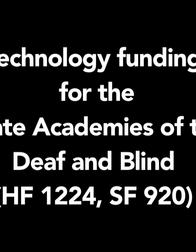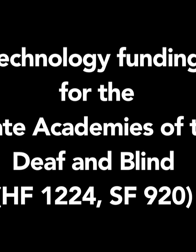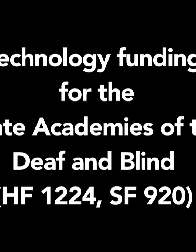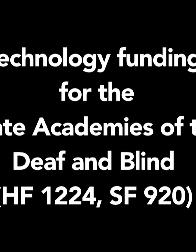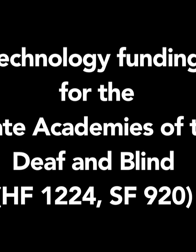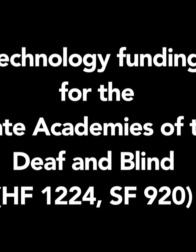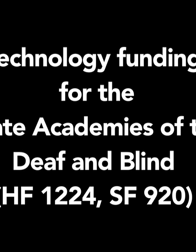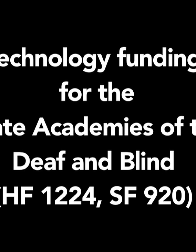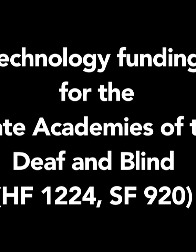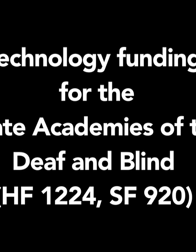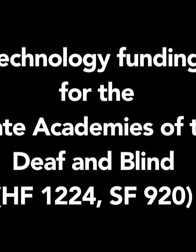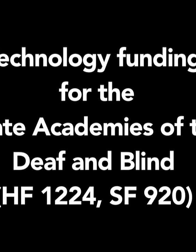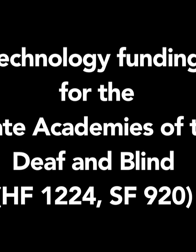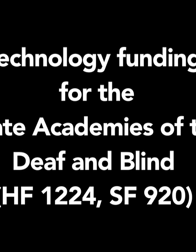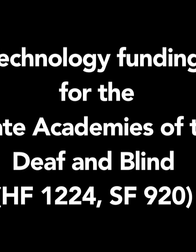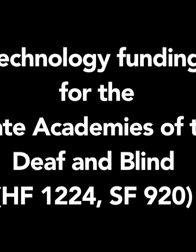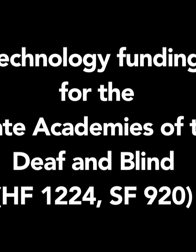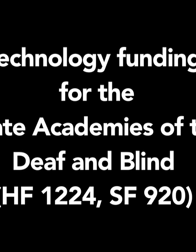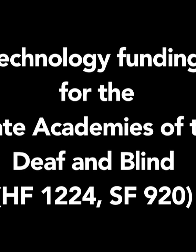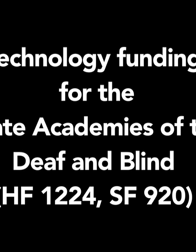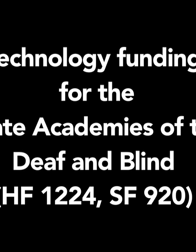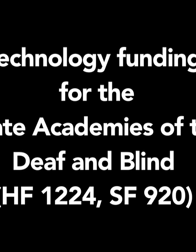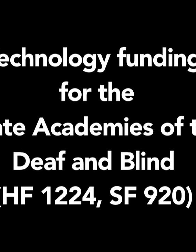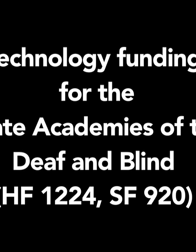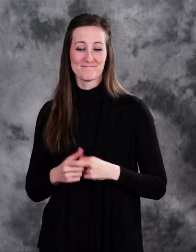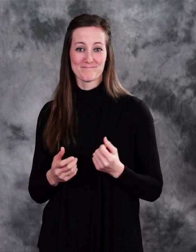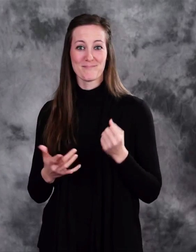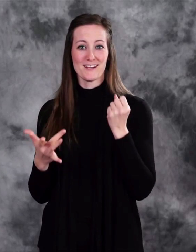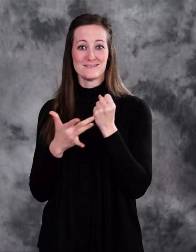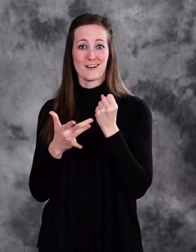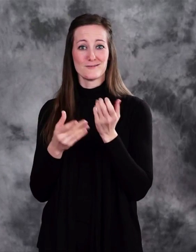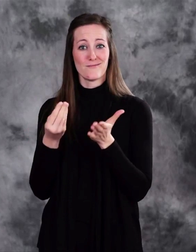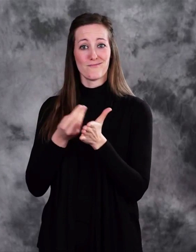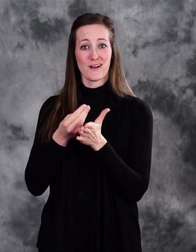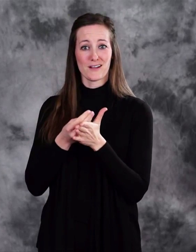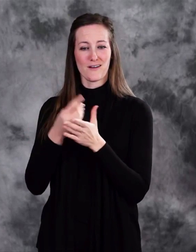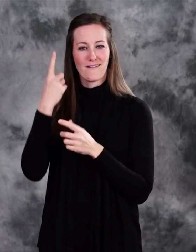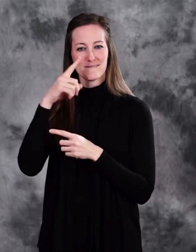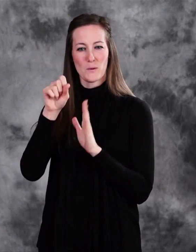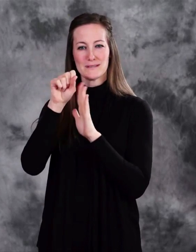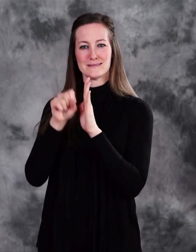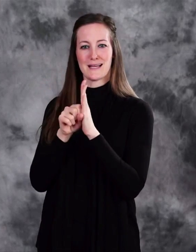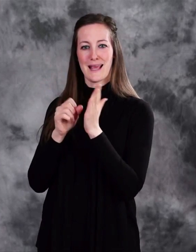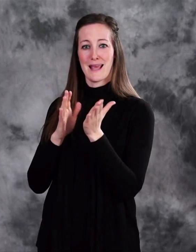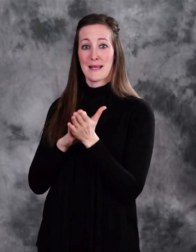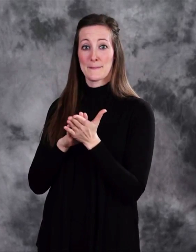Technology funding for the State Academies of the Deaf and Blind (HF 1224, SF 920) Next is technology funding for